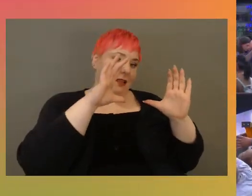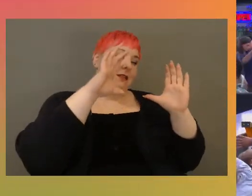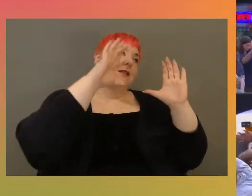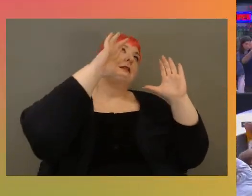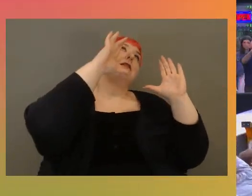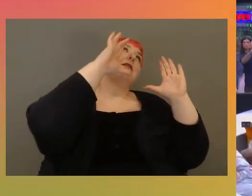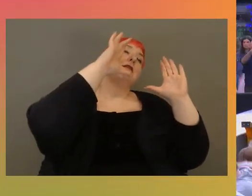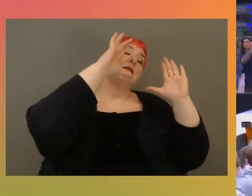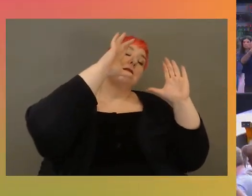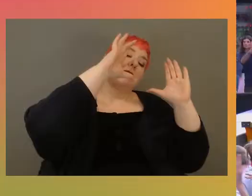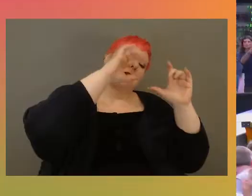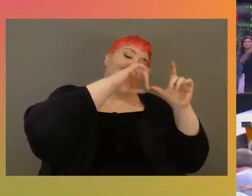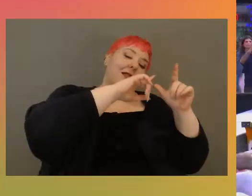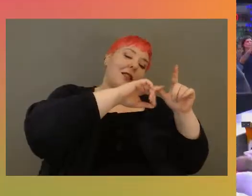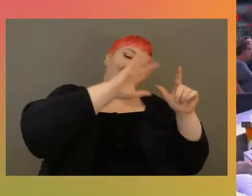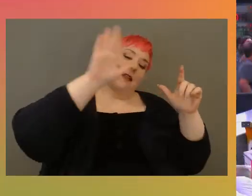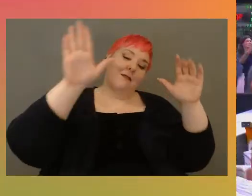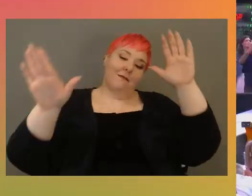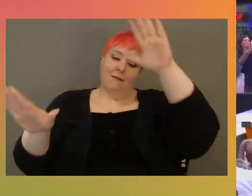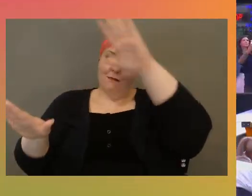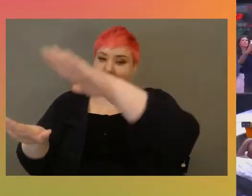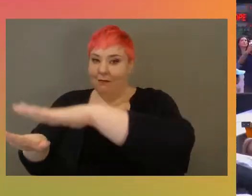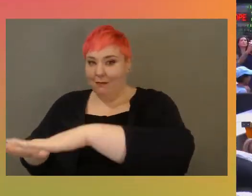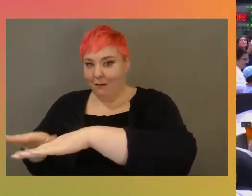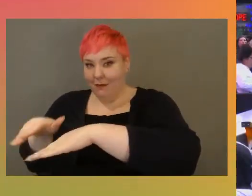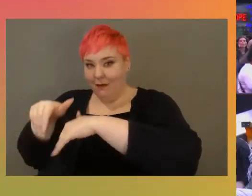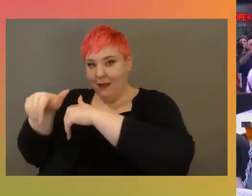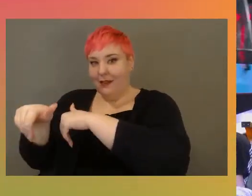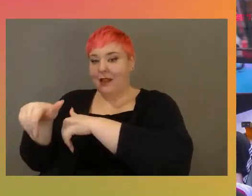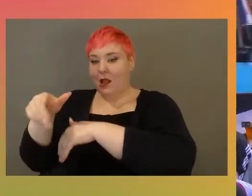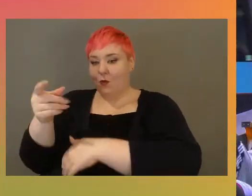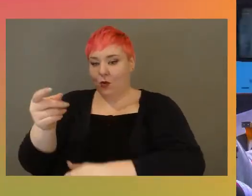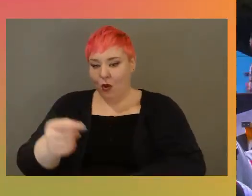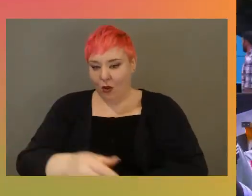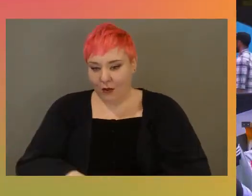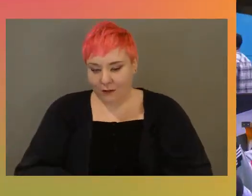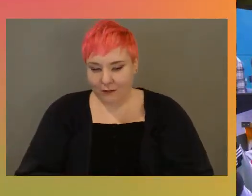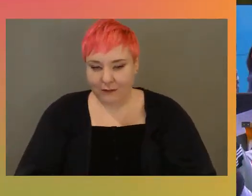BOTH SIDES OF YOUR WAIST, AND